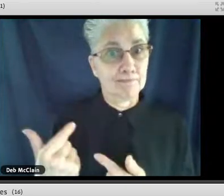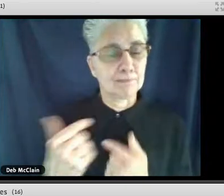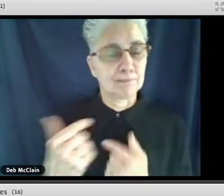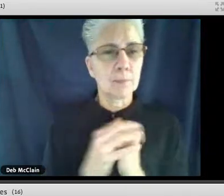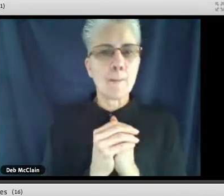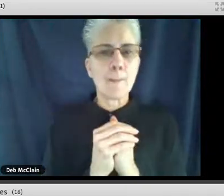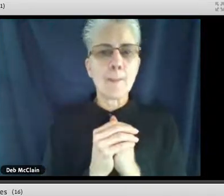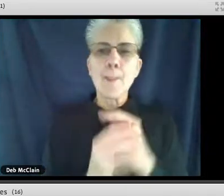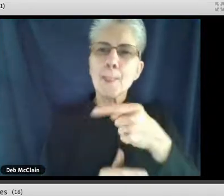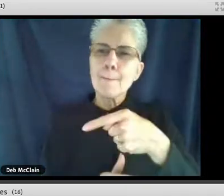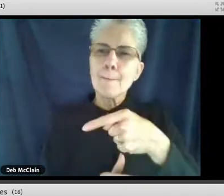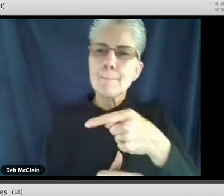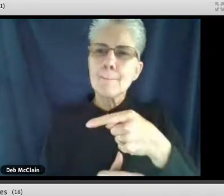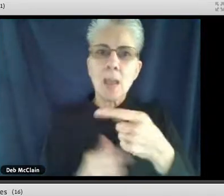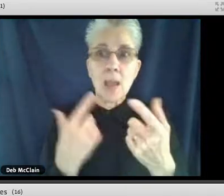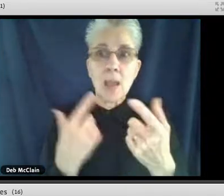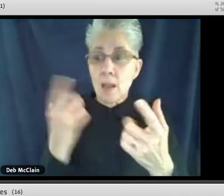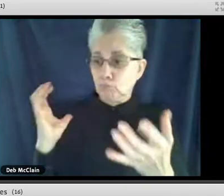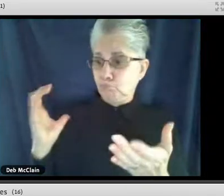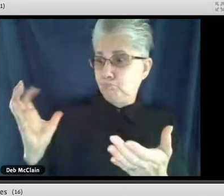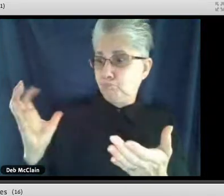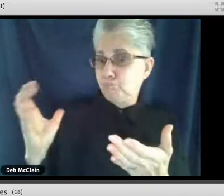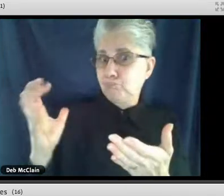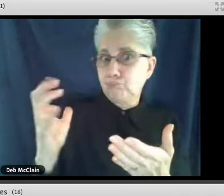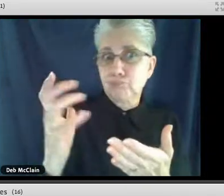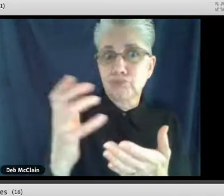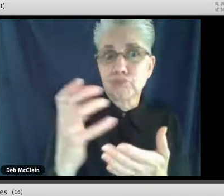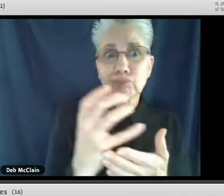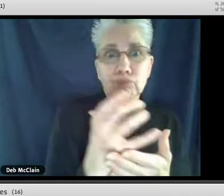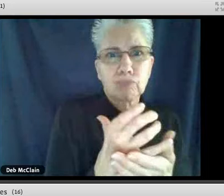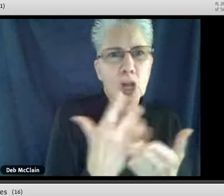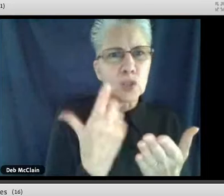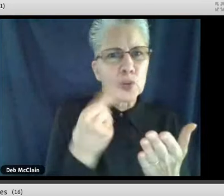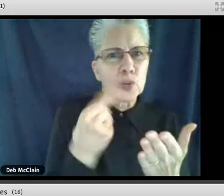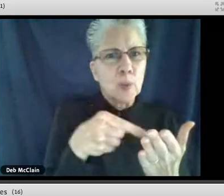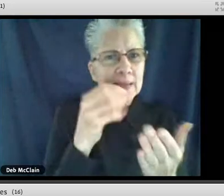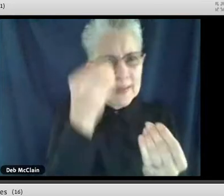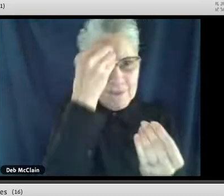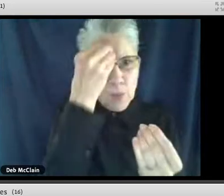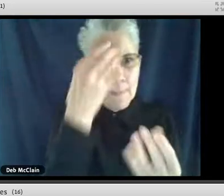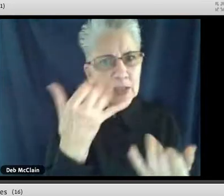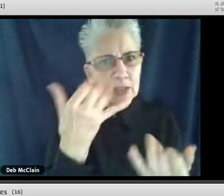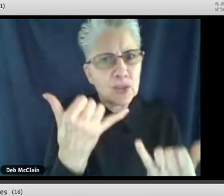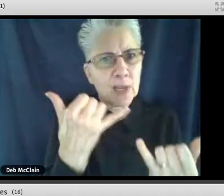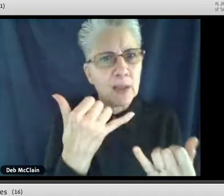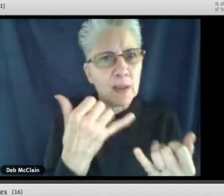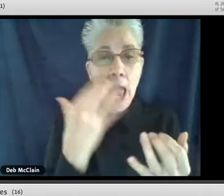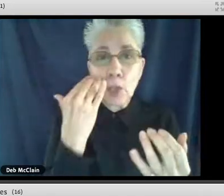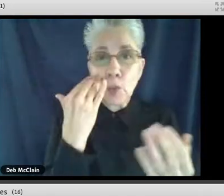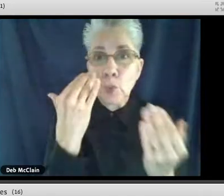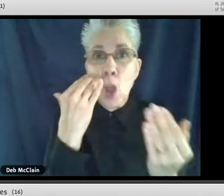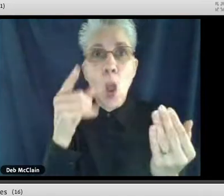So what do you do with all this information, right? You gathered all this information, and you know so much about what people hate about your site, right?